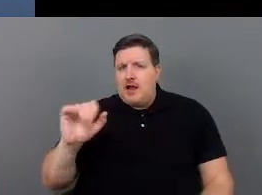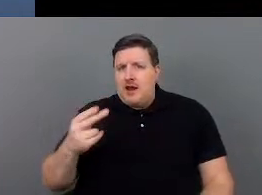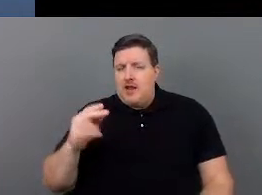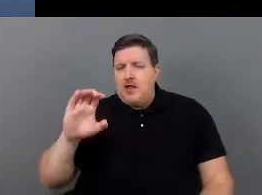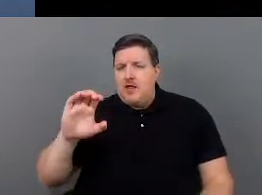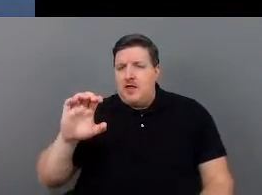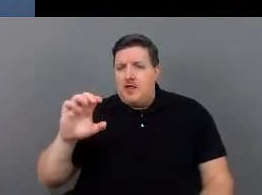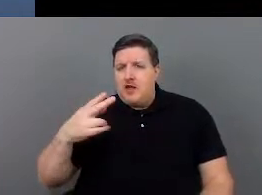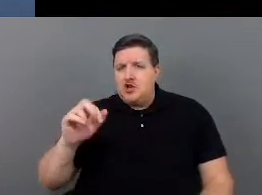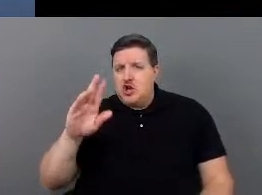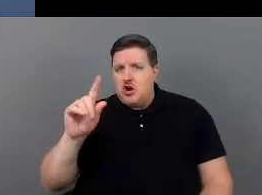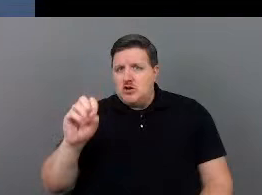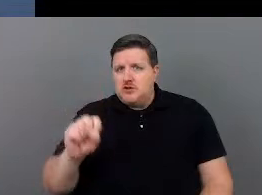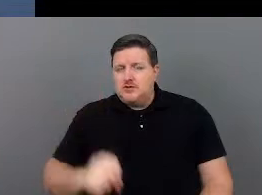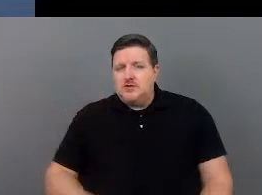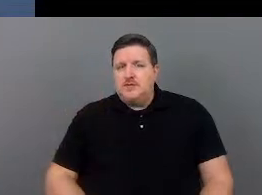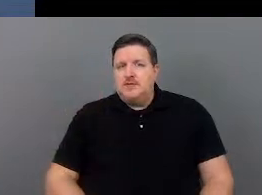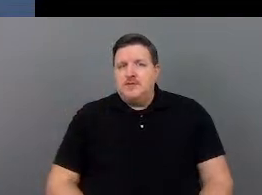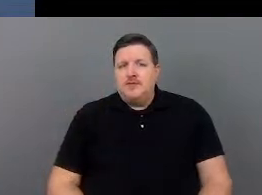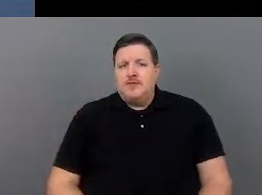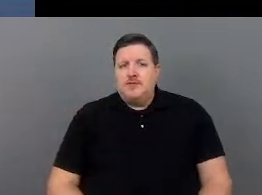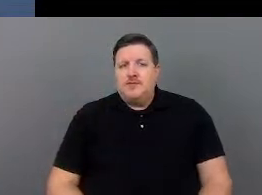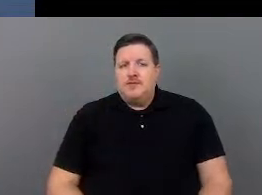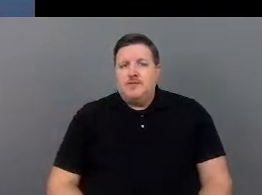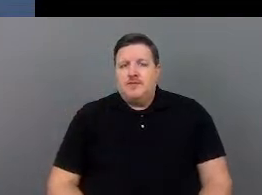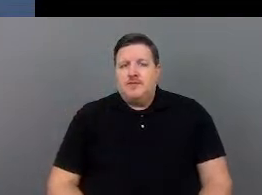CAN YOU HEAR ME? ≫ COUNCIL PRESIDENT YES, WE CAN HEAR YOU. WELCOME.